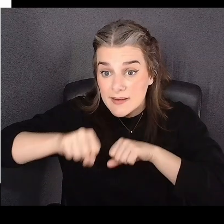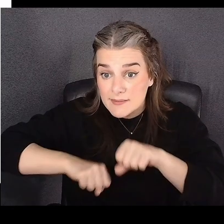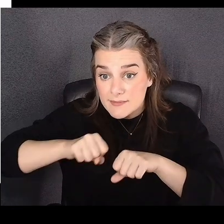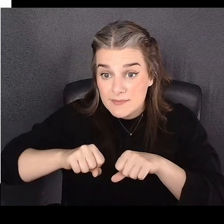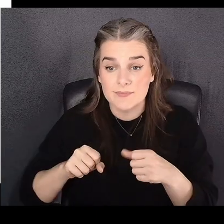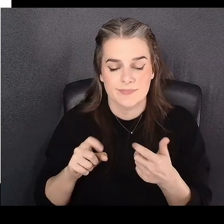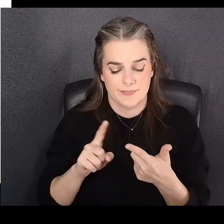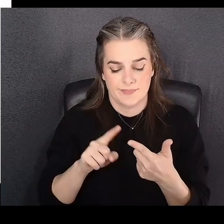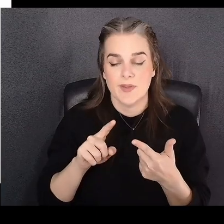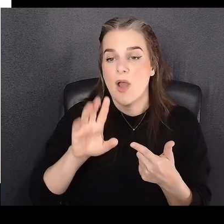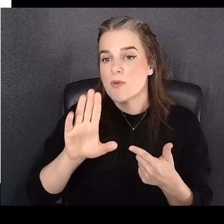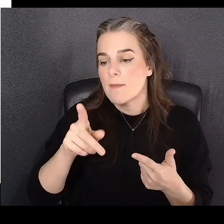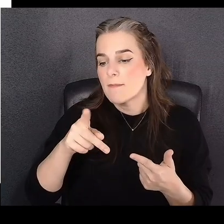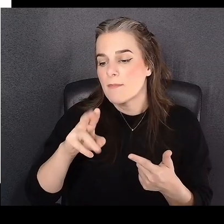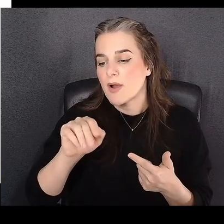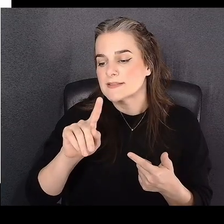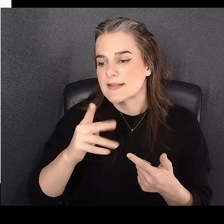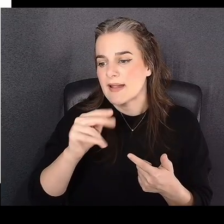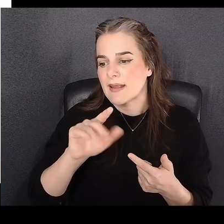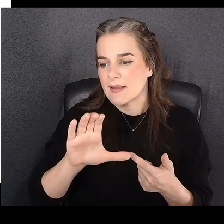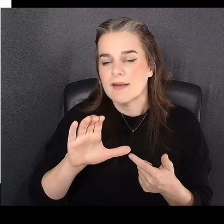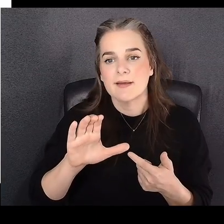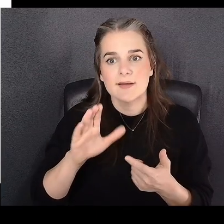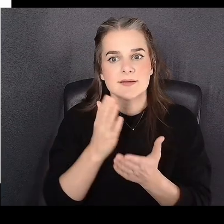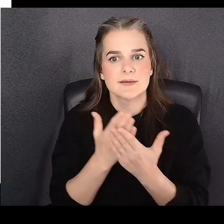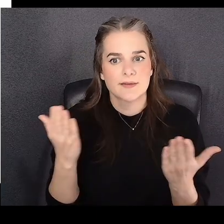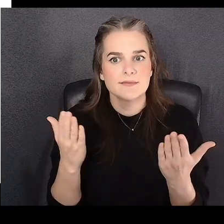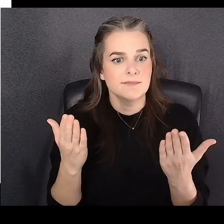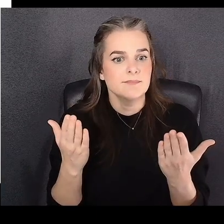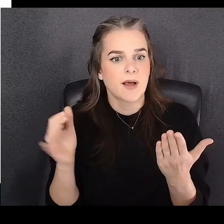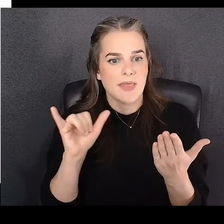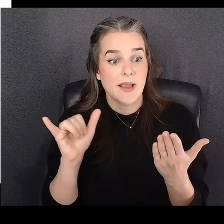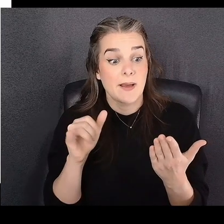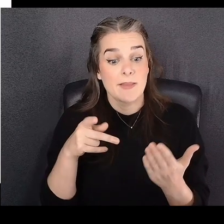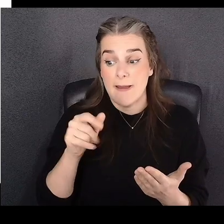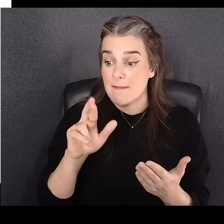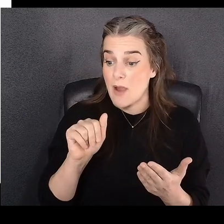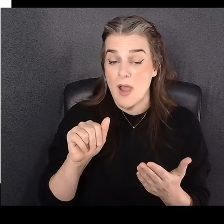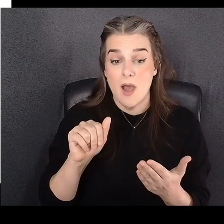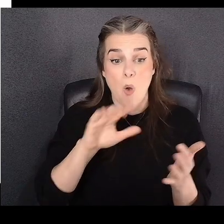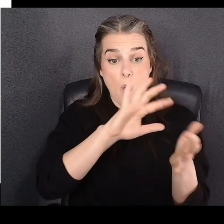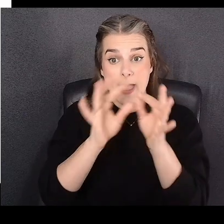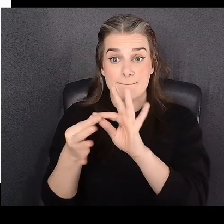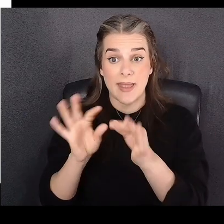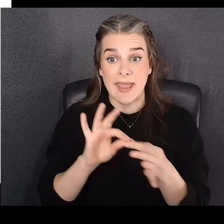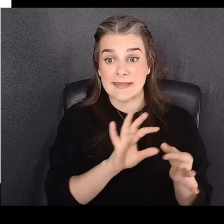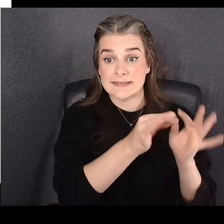I mean, the Paralympics is coming up, the Winter Paralympics. So you have all the devices that go with that, too.